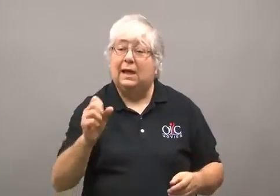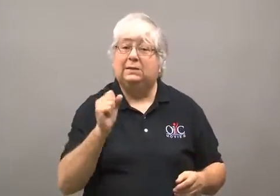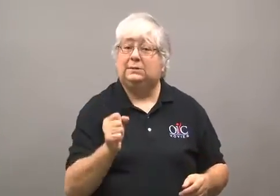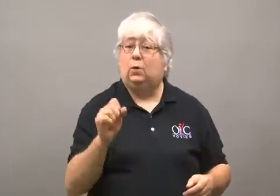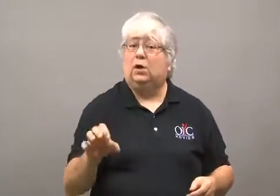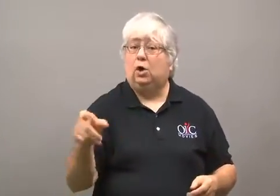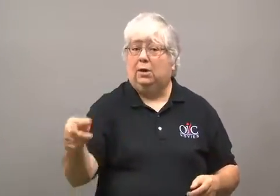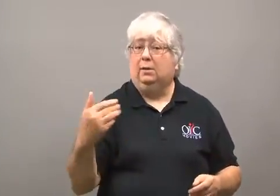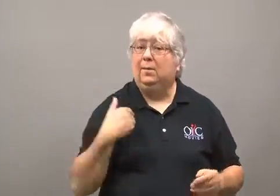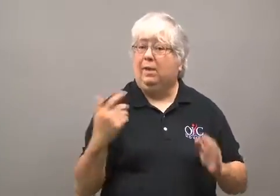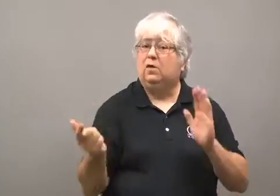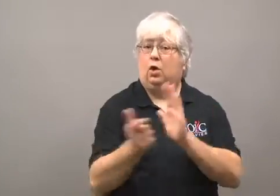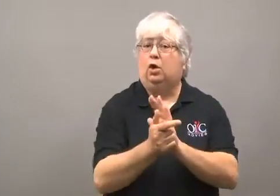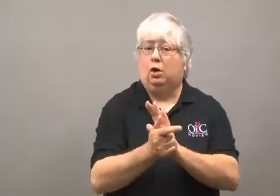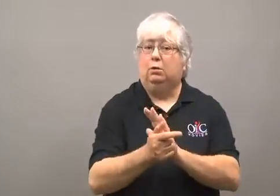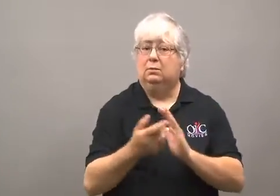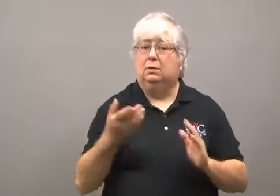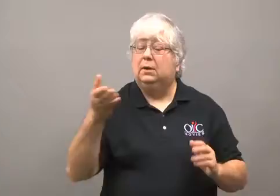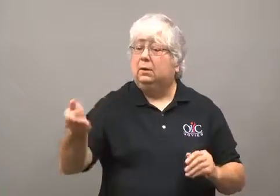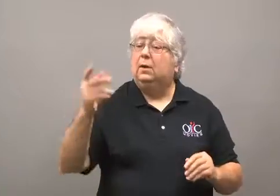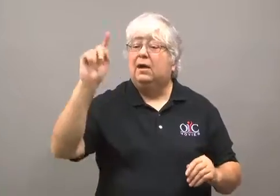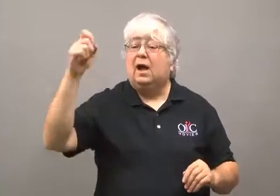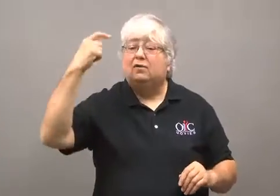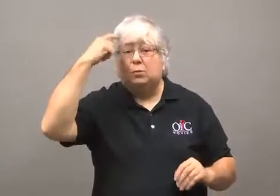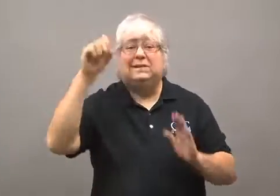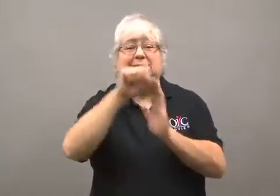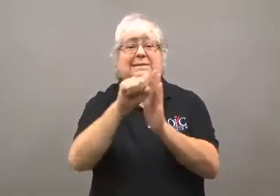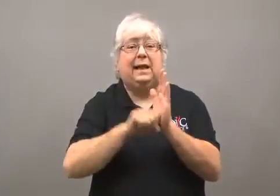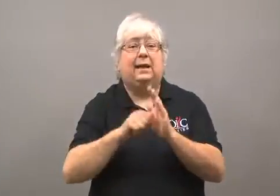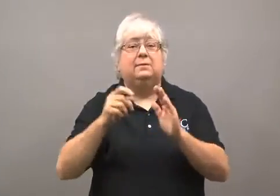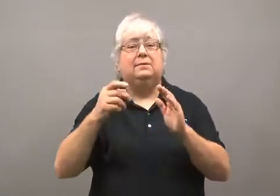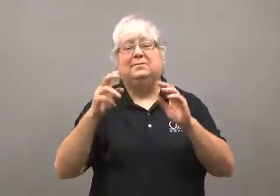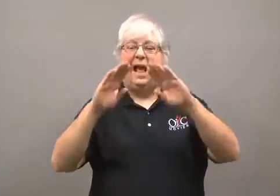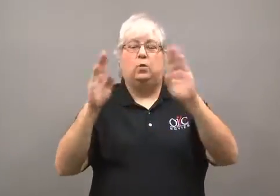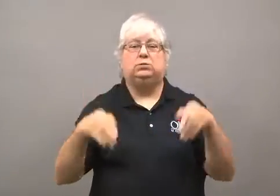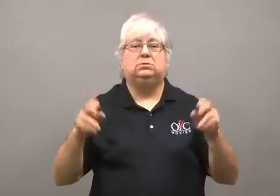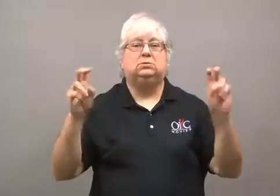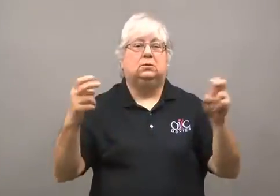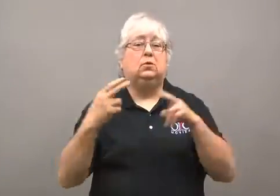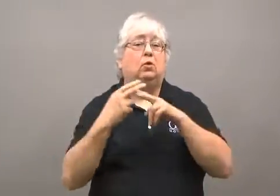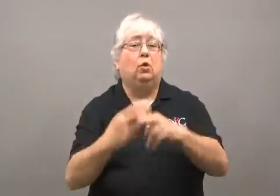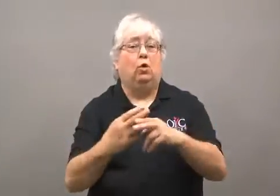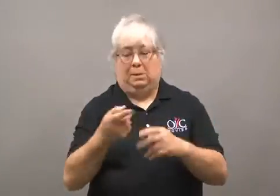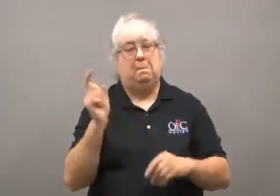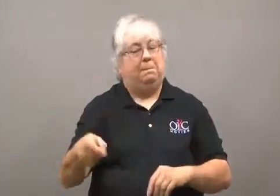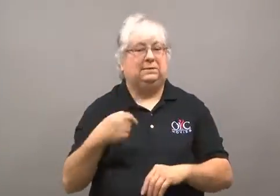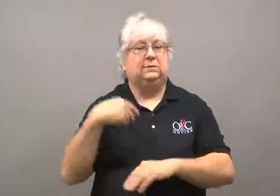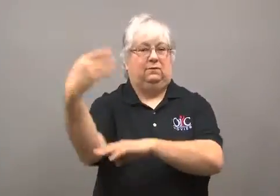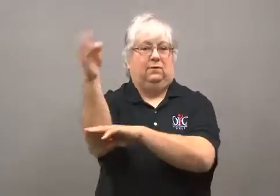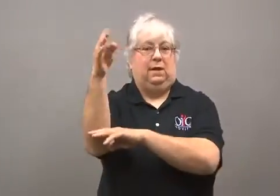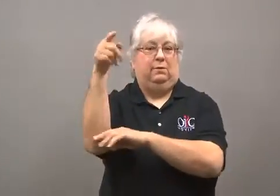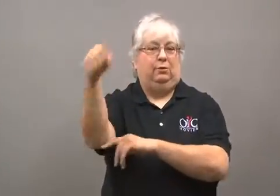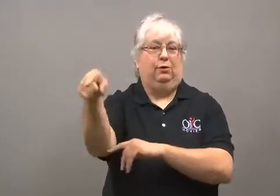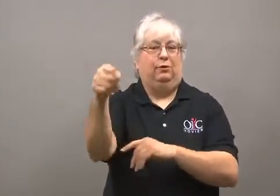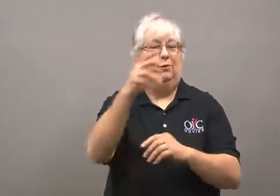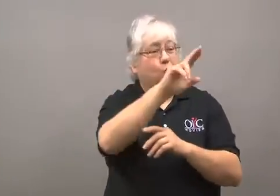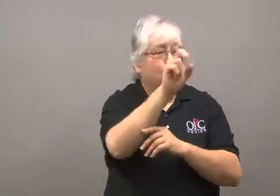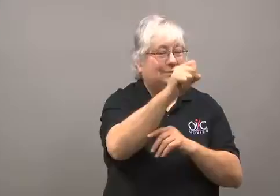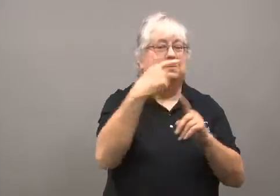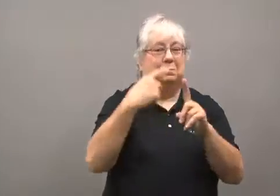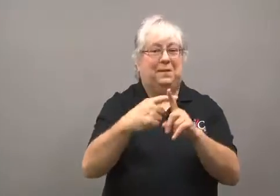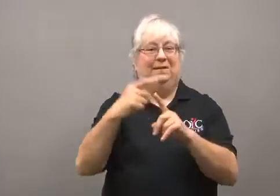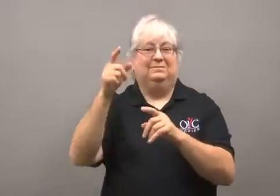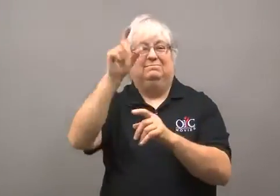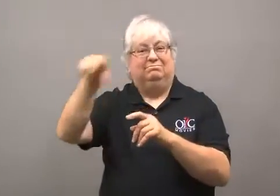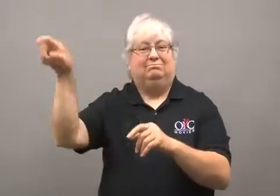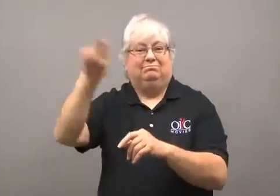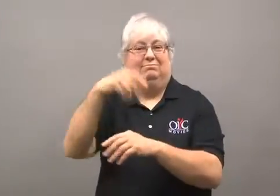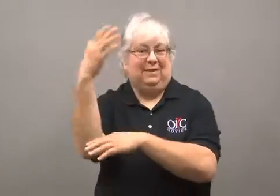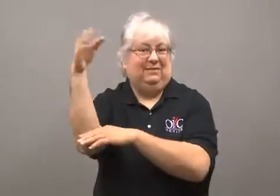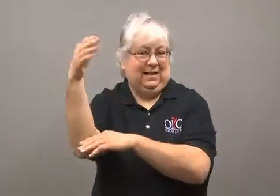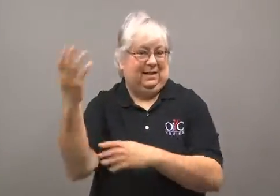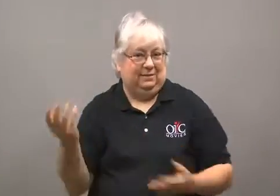In South Carolina, the law requires the flag along with the US flag be flown at the State House.